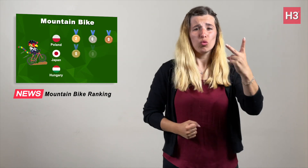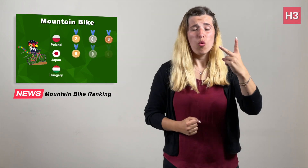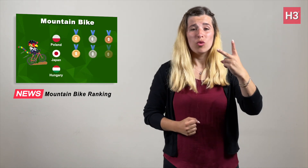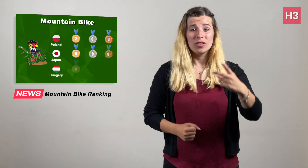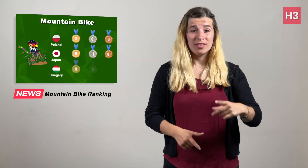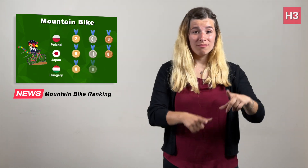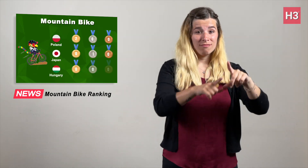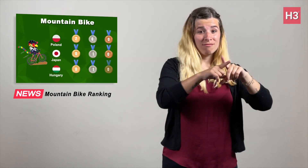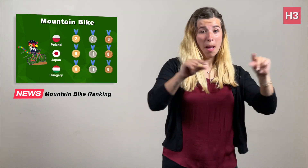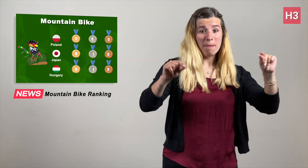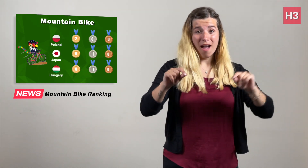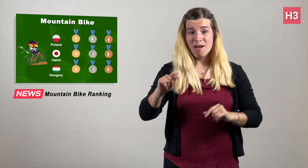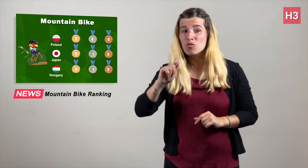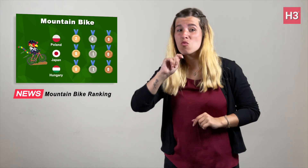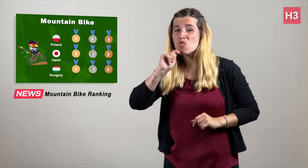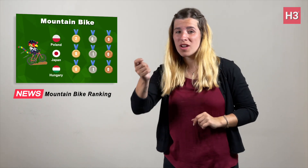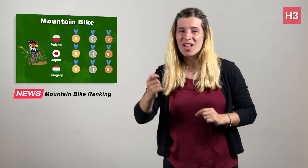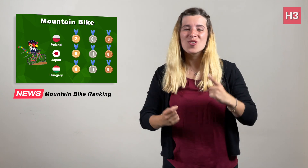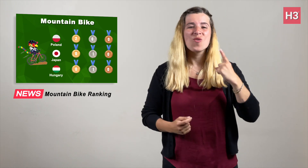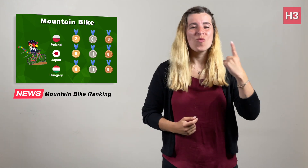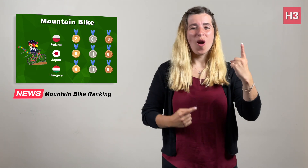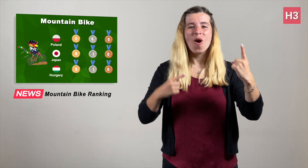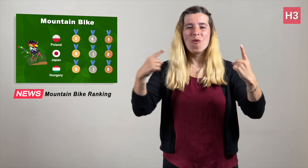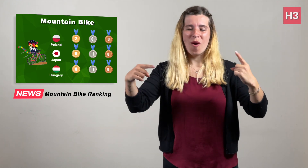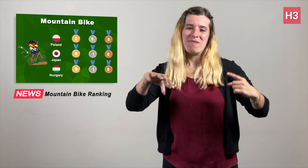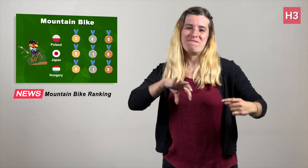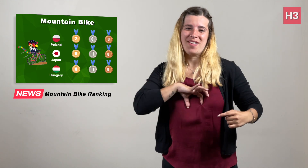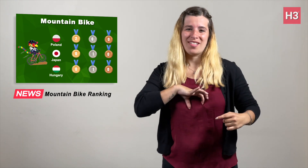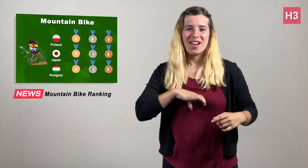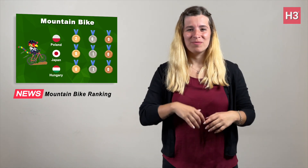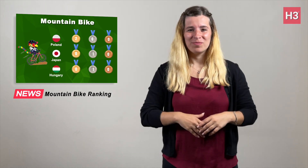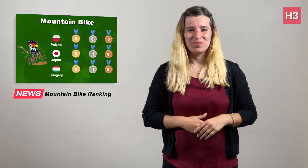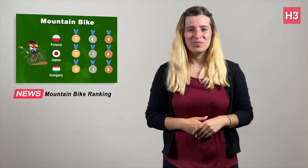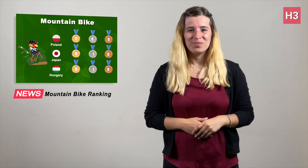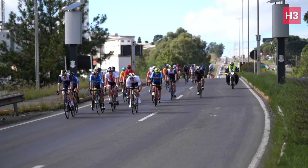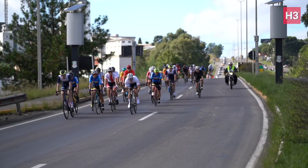Japan and Hungary shared one medal each.